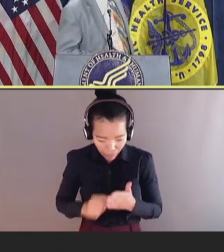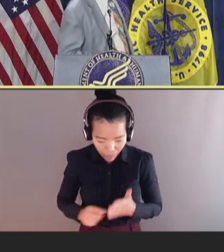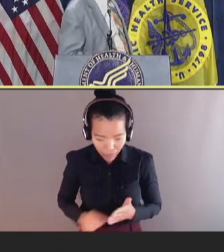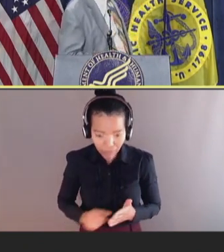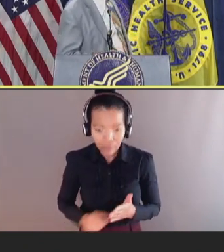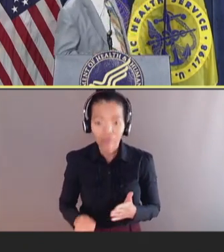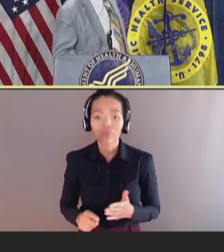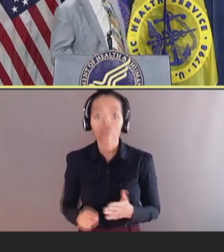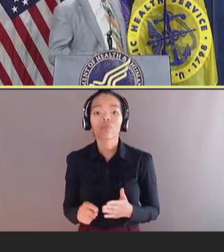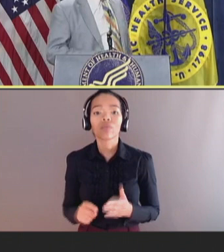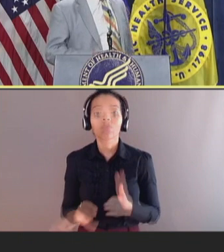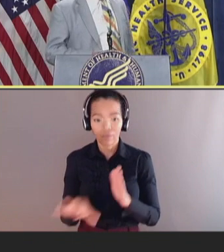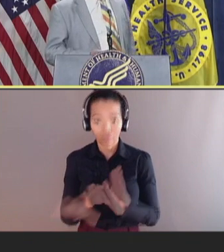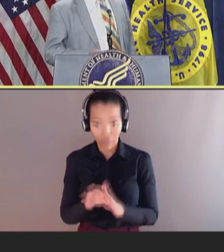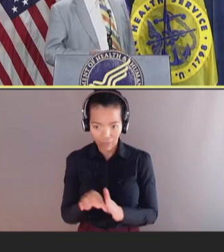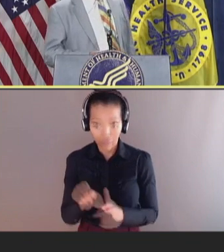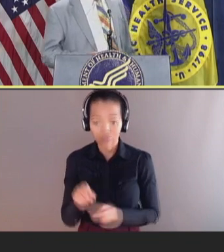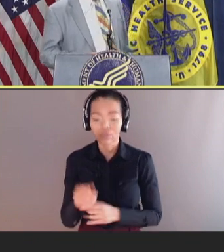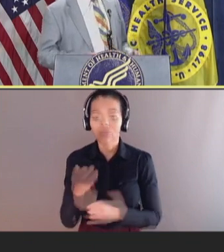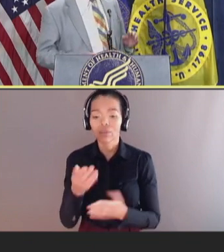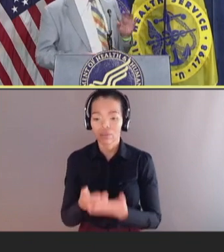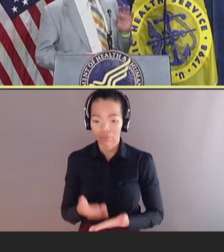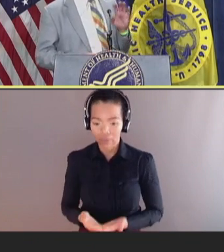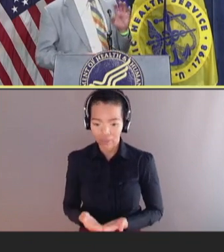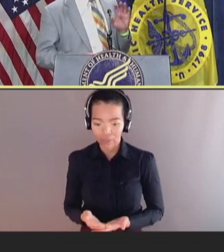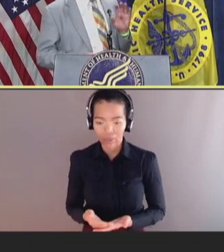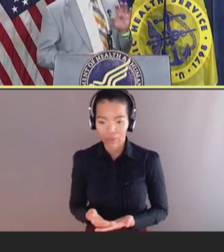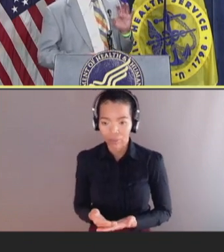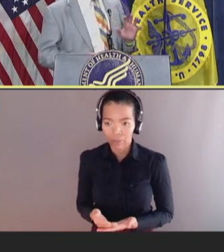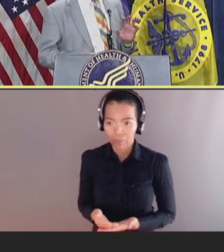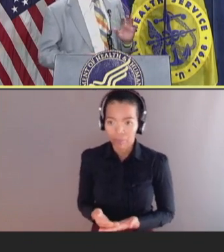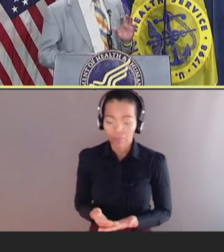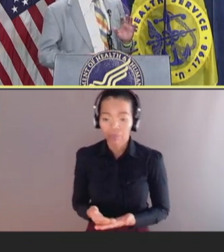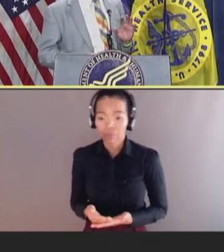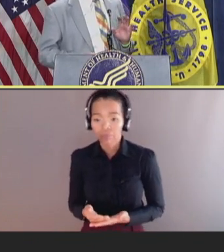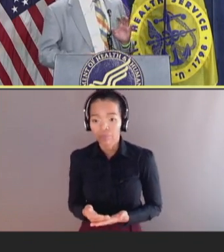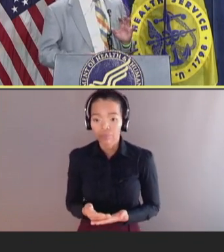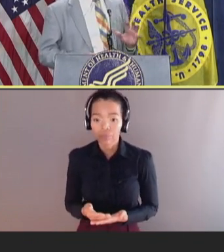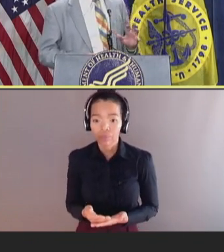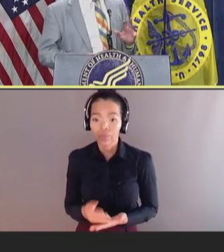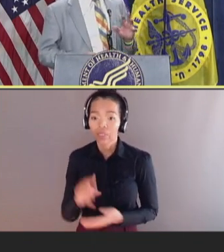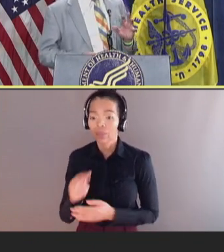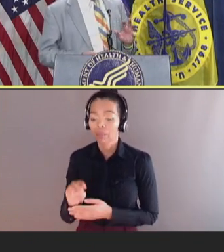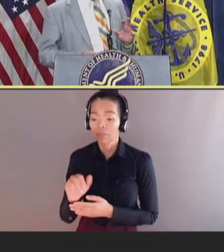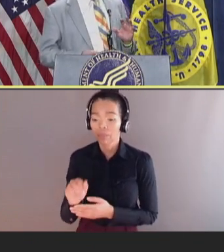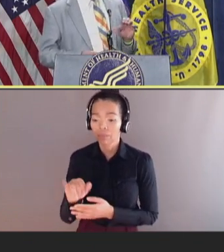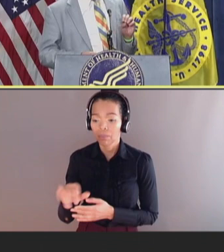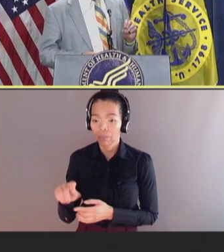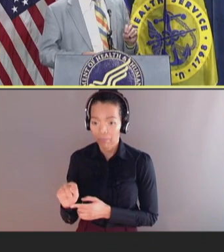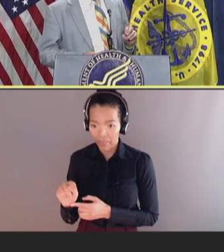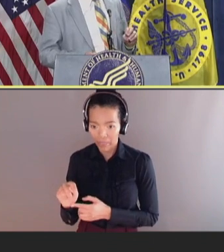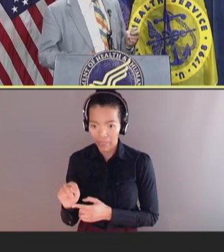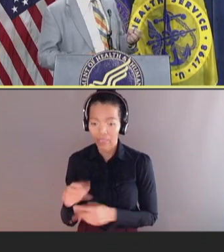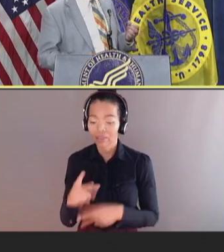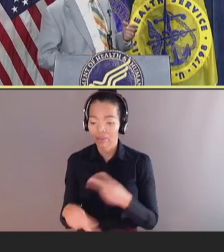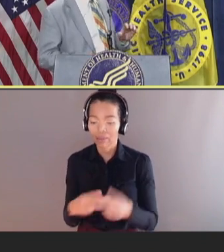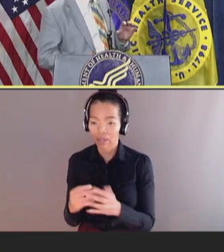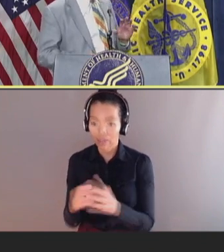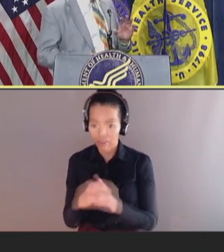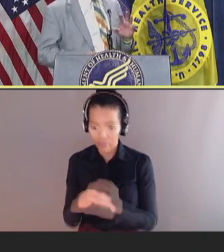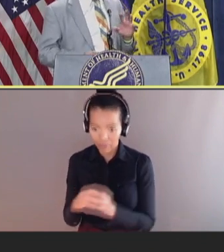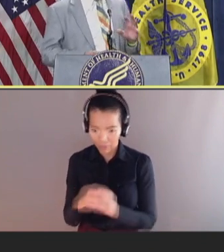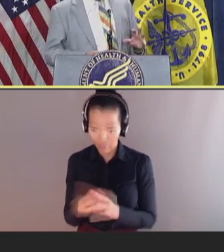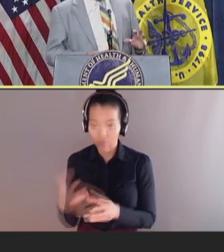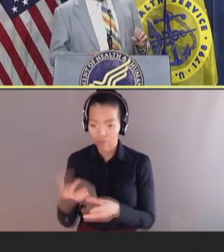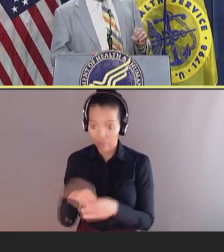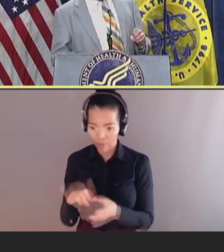found evidence that MAIT cells were being involved in this oral BCG response. We haven't proven it.